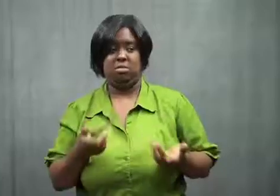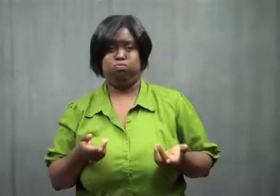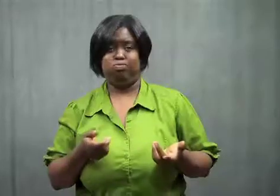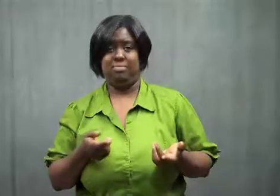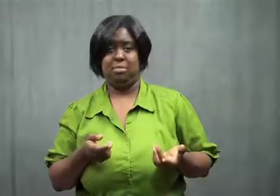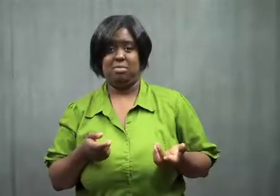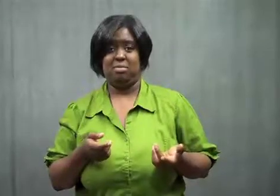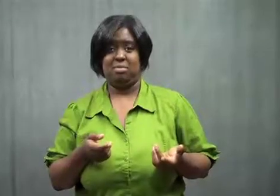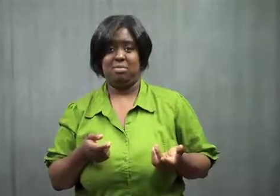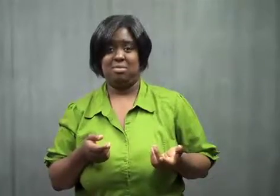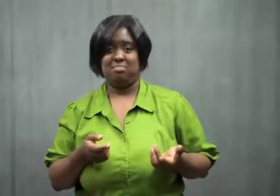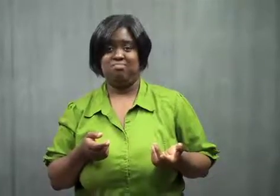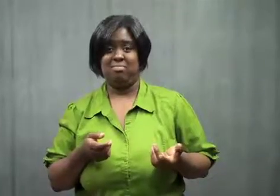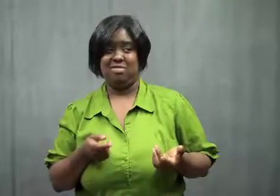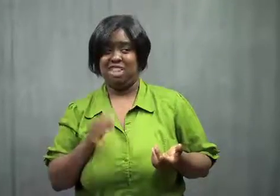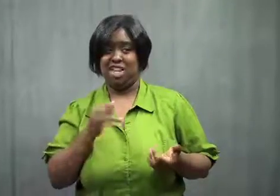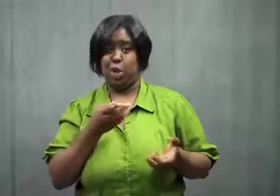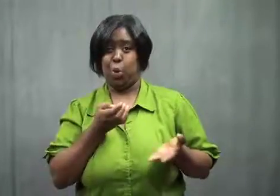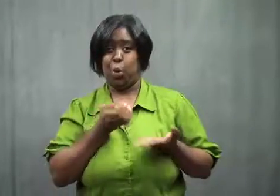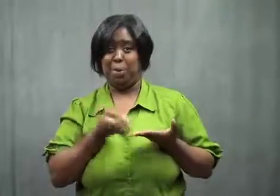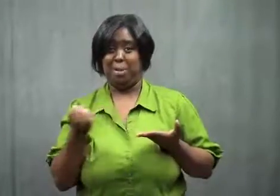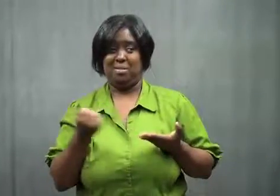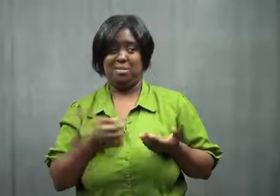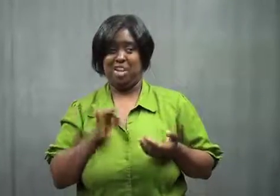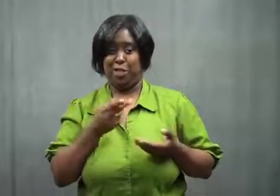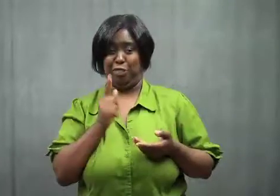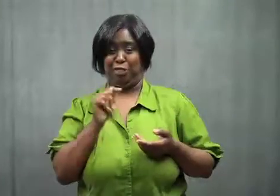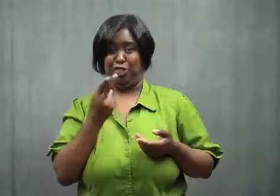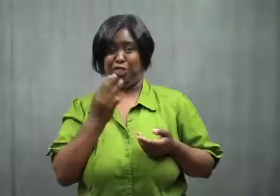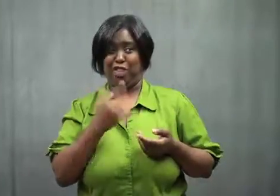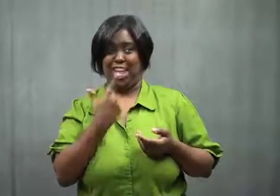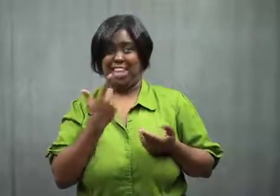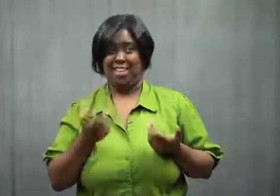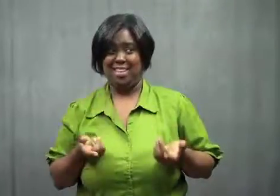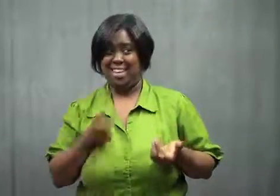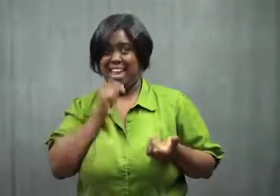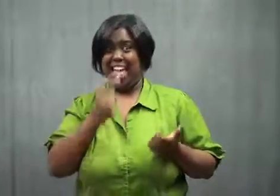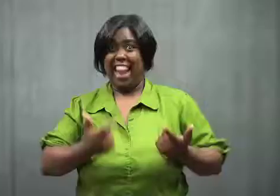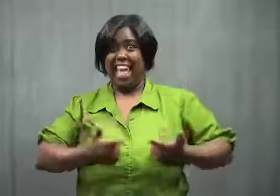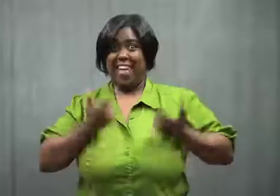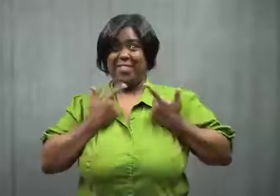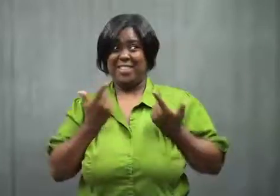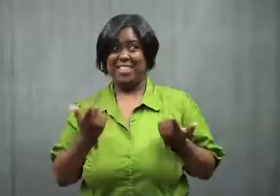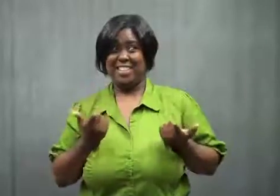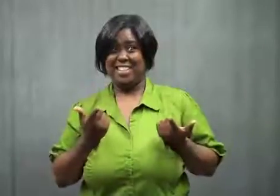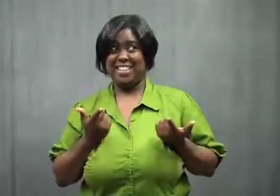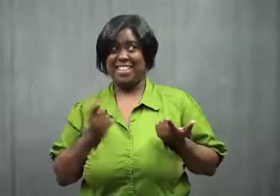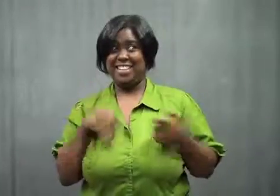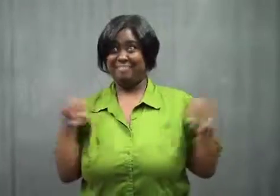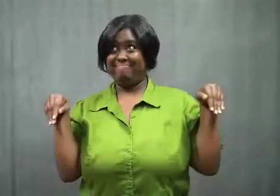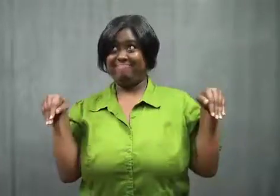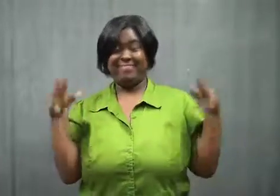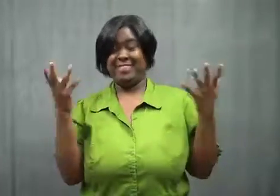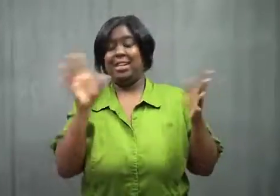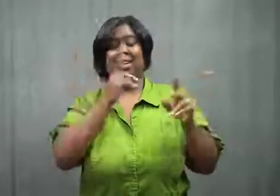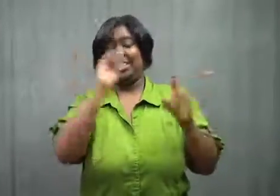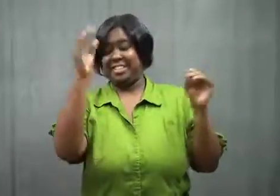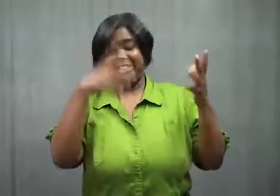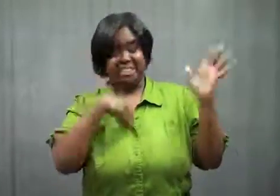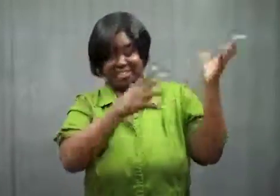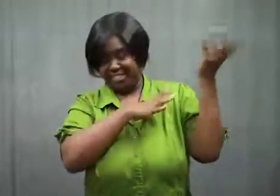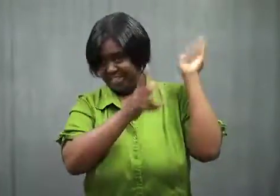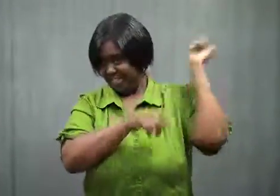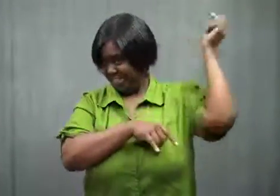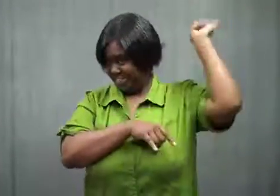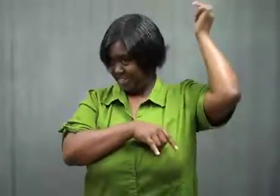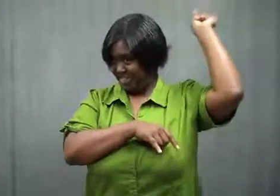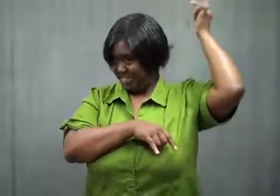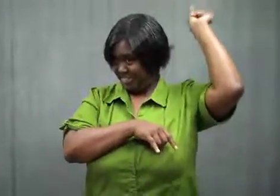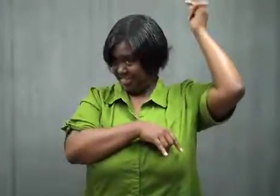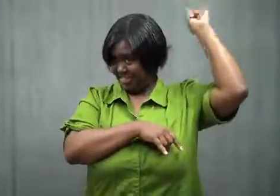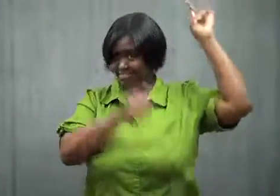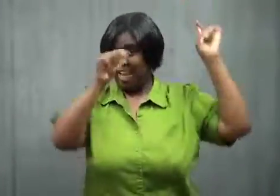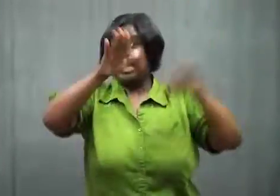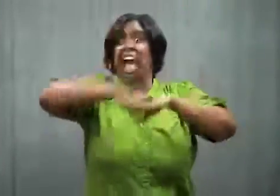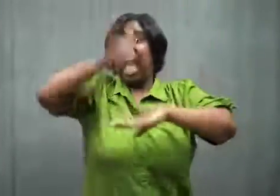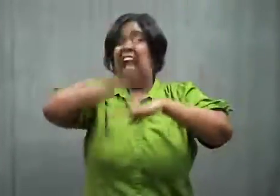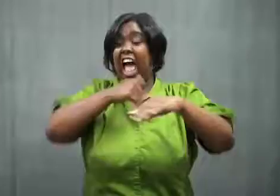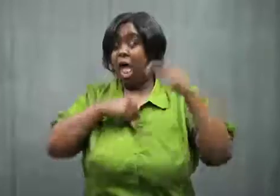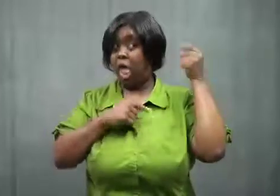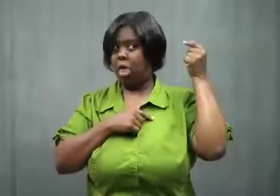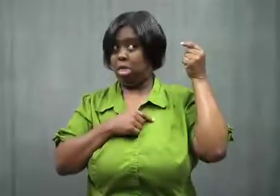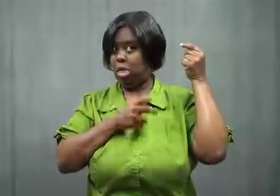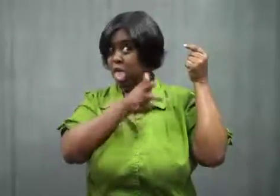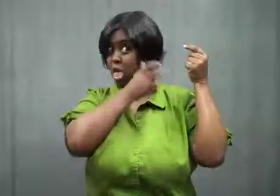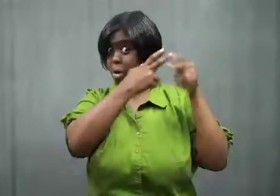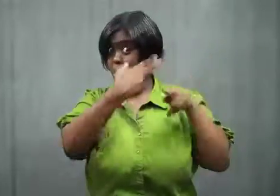Ha! It's just a thing, a piece of equipment. It's not alive! It just sits there.